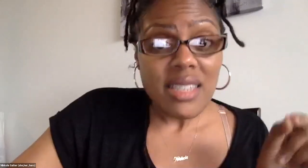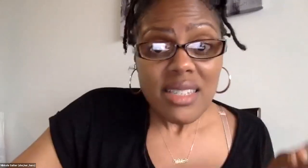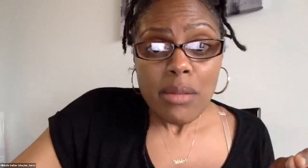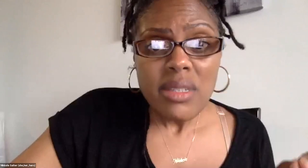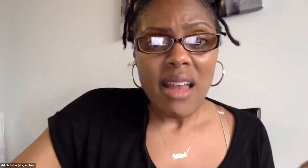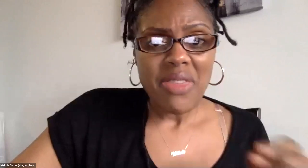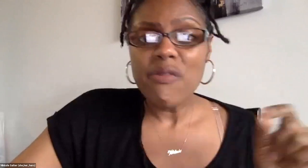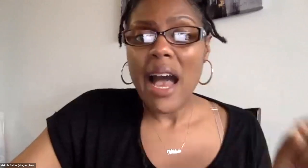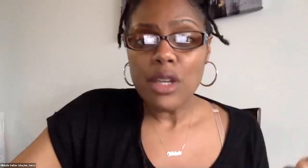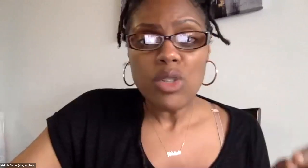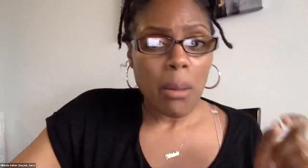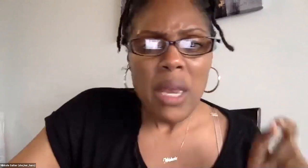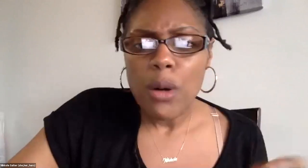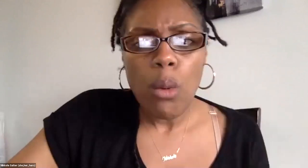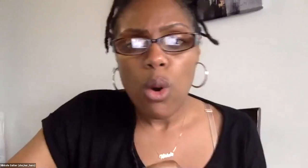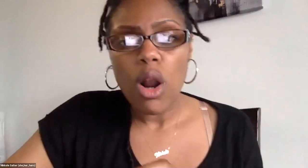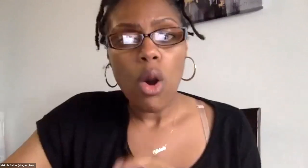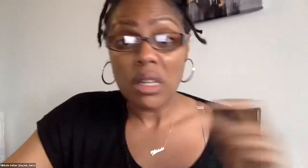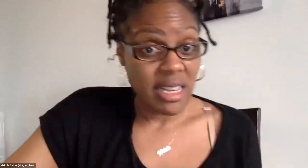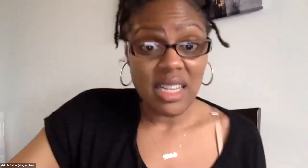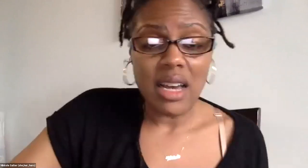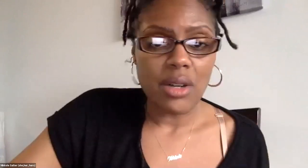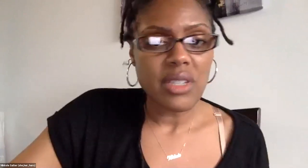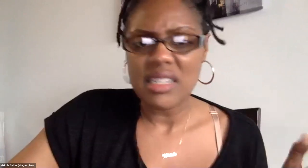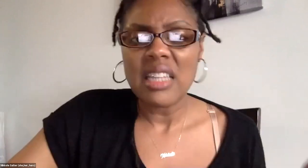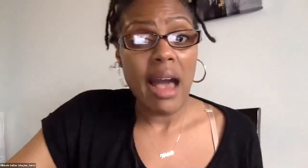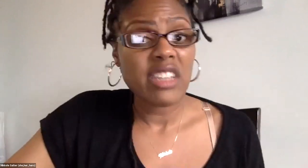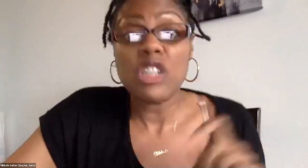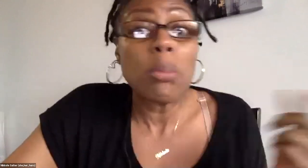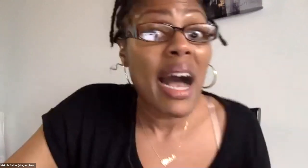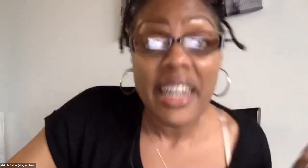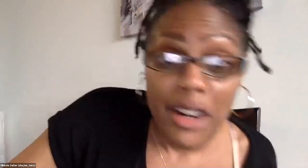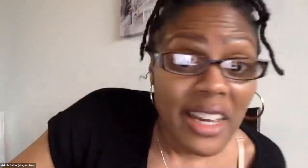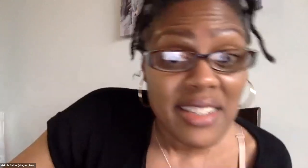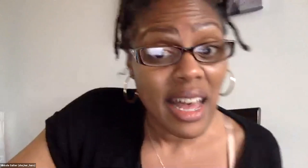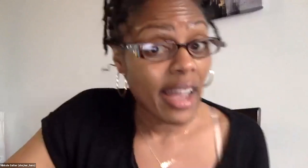Systems that value some people more or less than others is a lie. Gender binary is a lie.